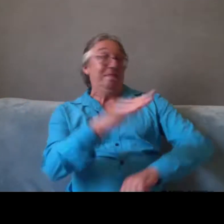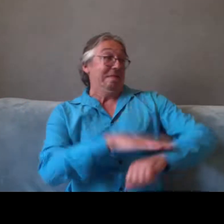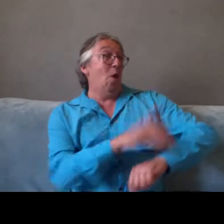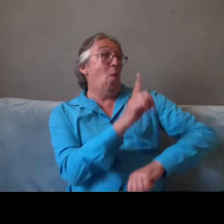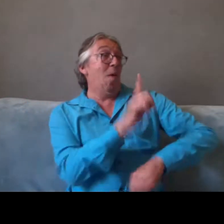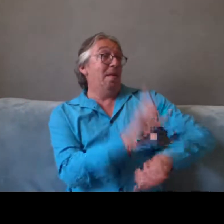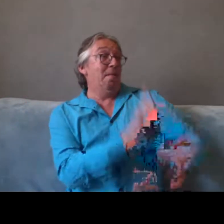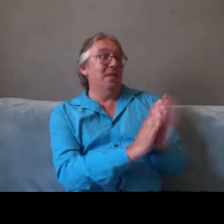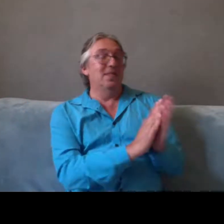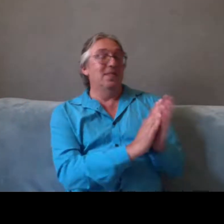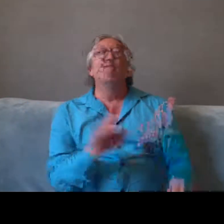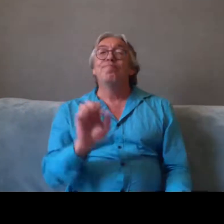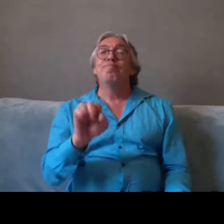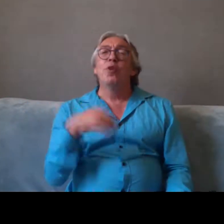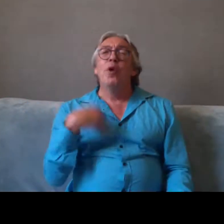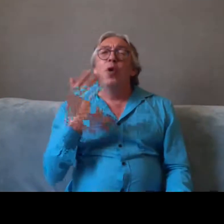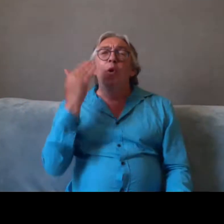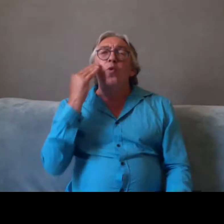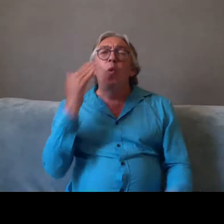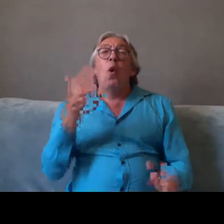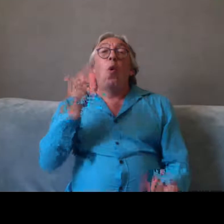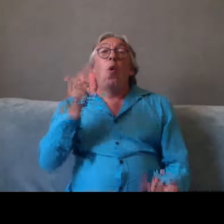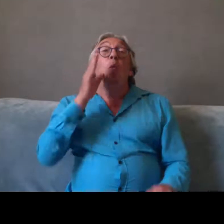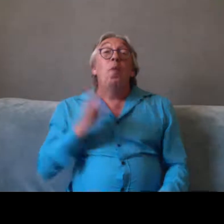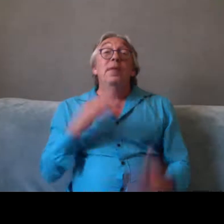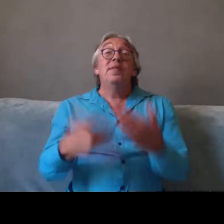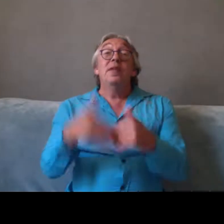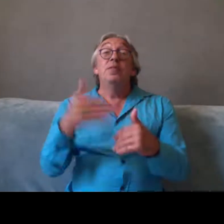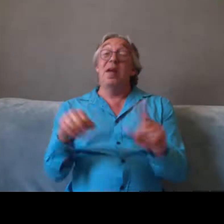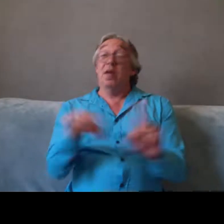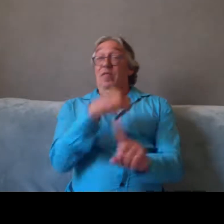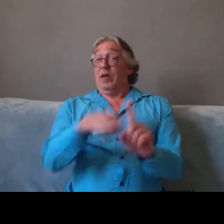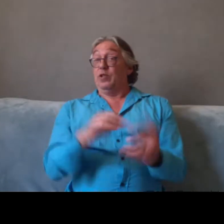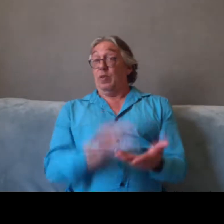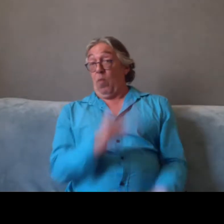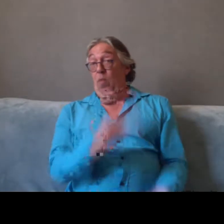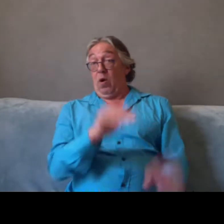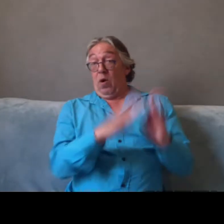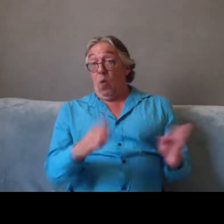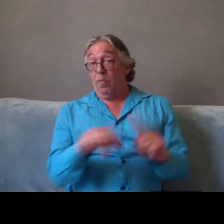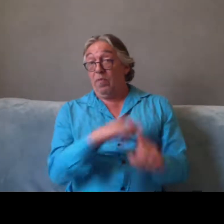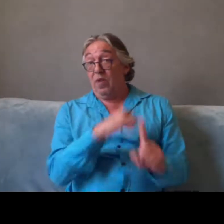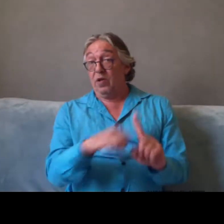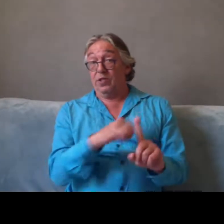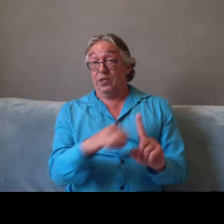other documents, how to make them more accessible, etc. It's something we do but we can always improve.